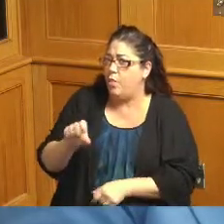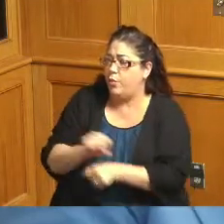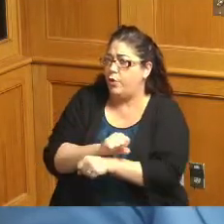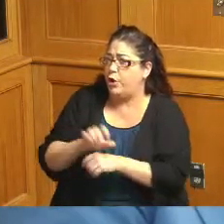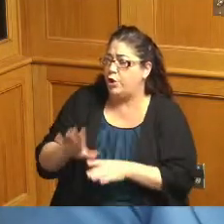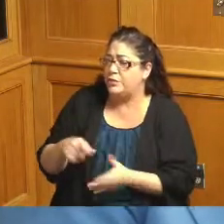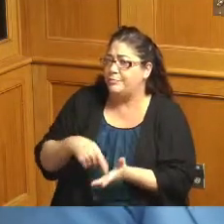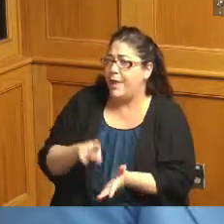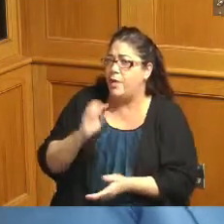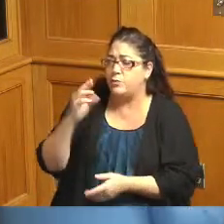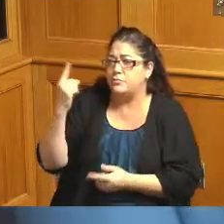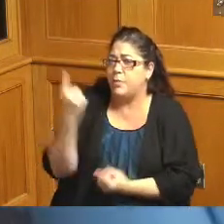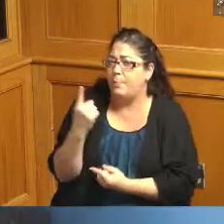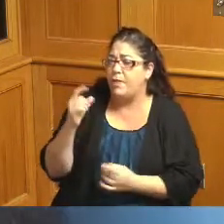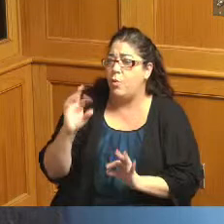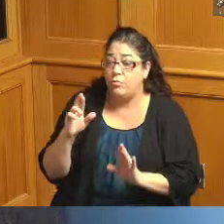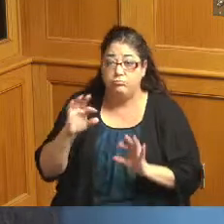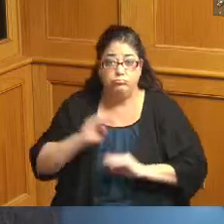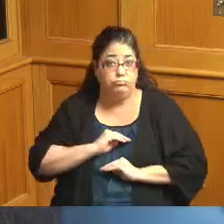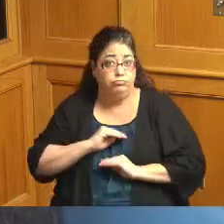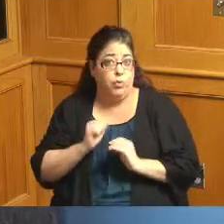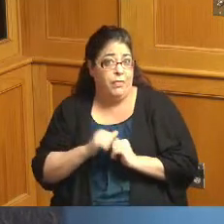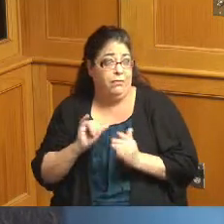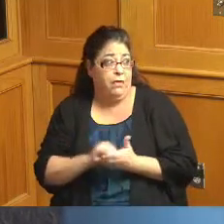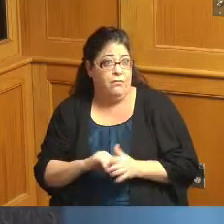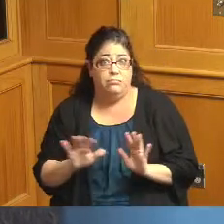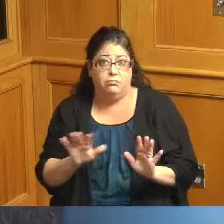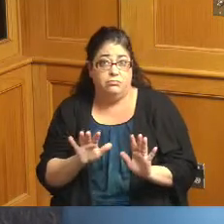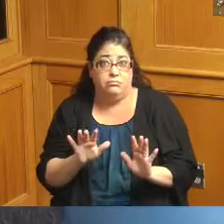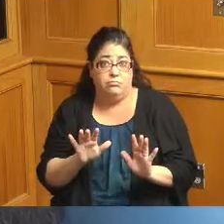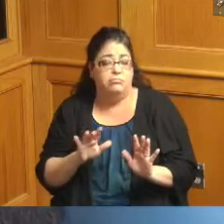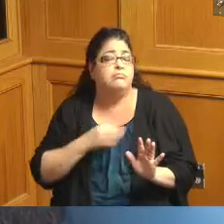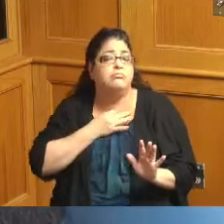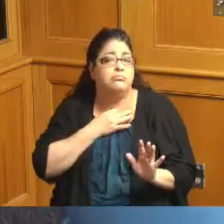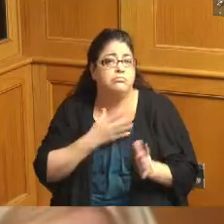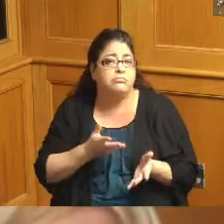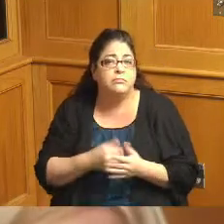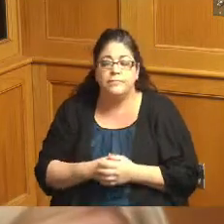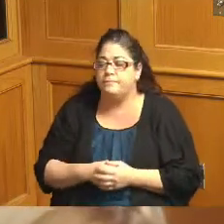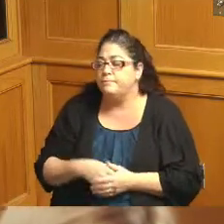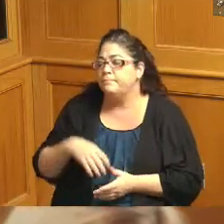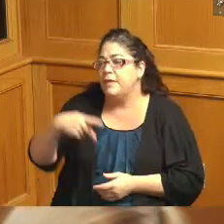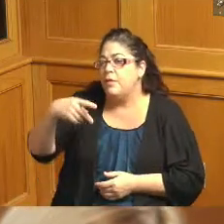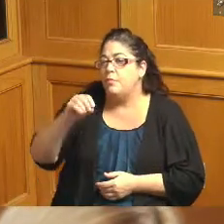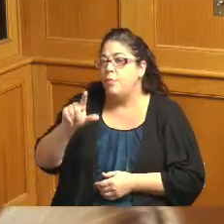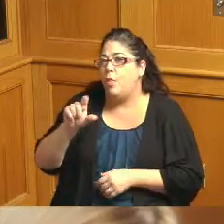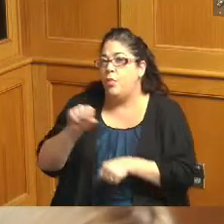that or we're good financially with poll workers well you know poll worker compensation is set by